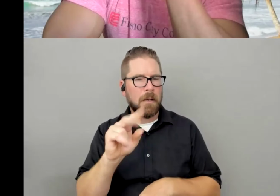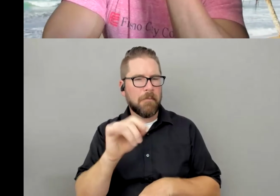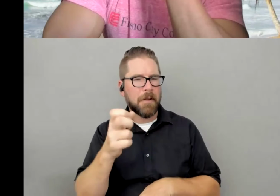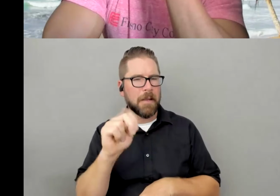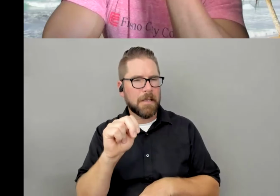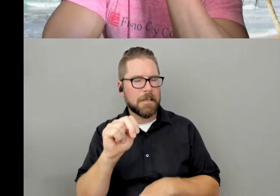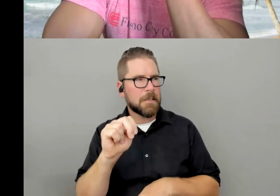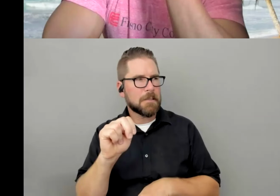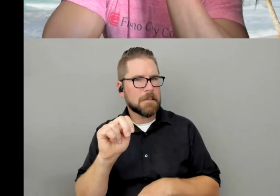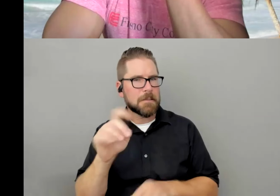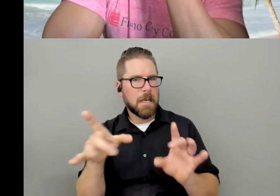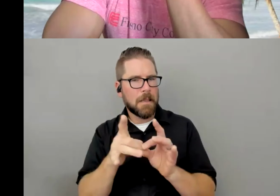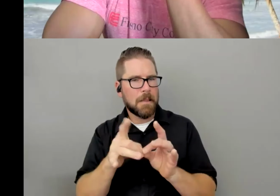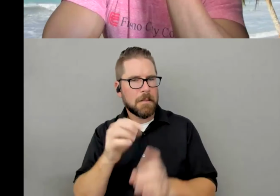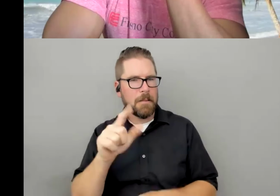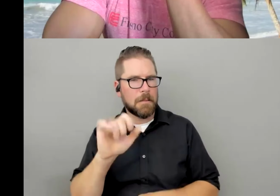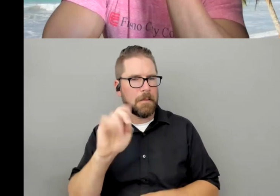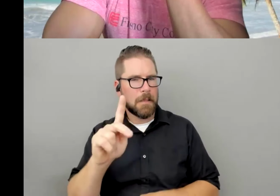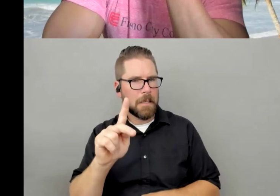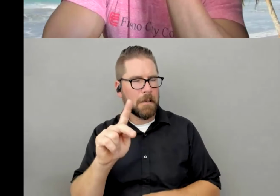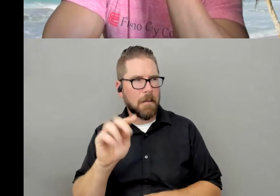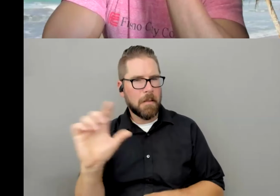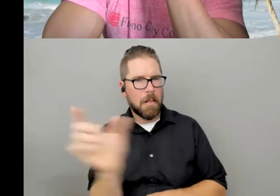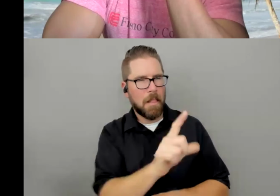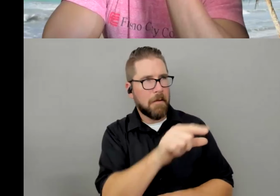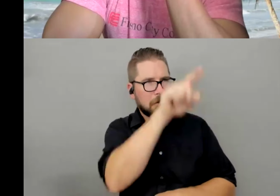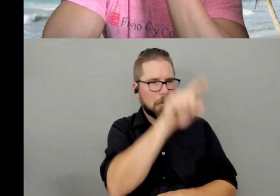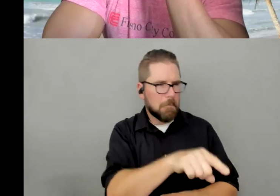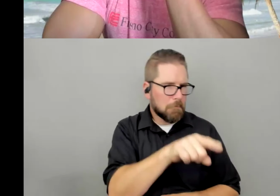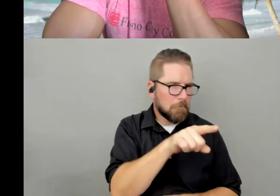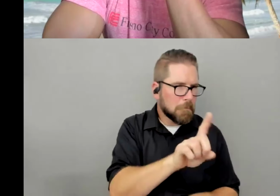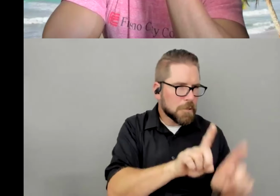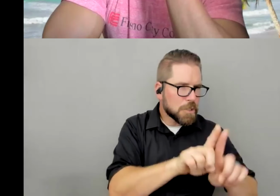And, you can either in your settings,